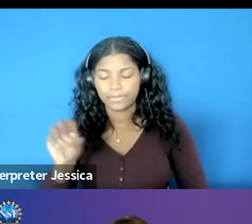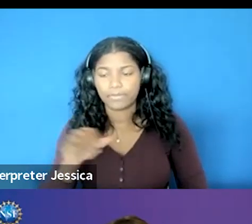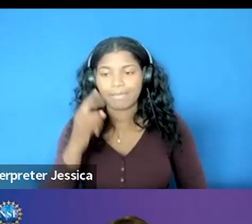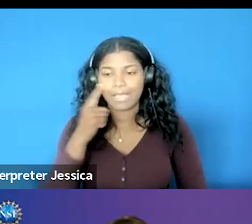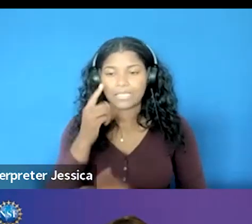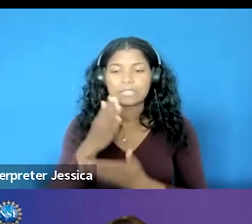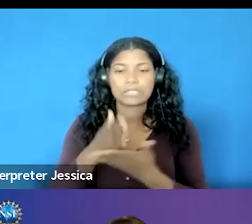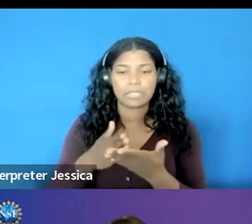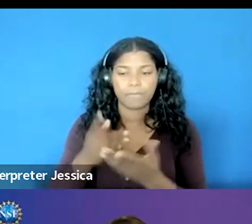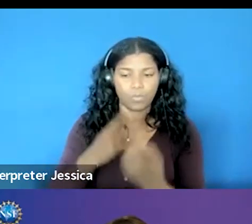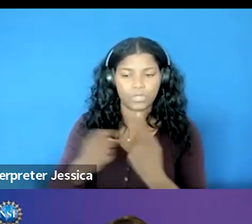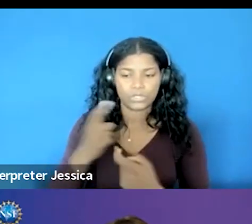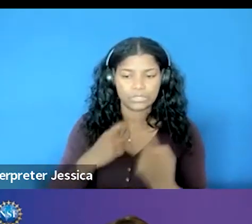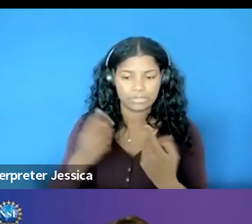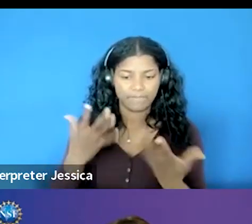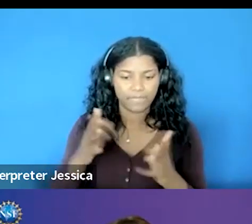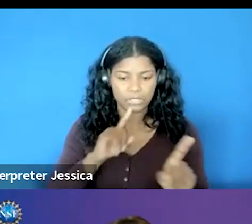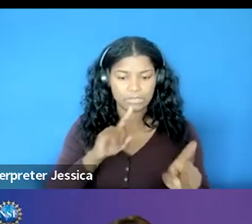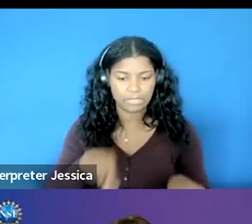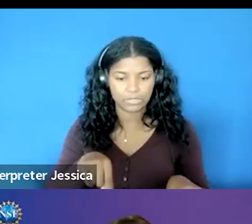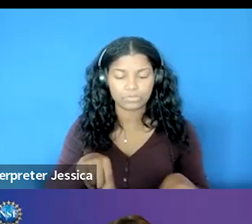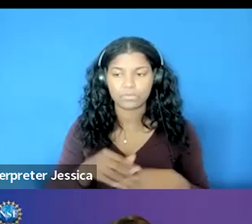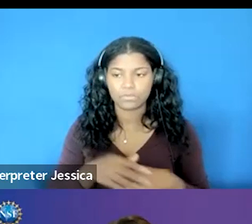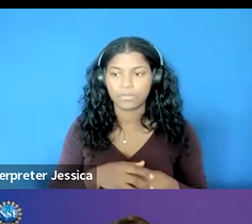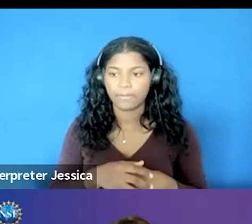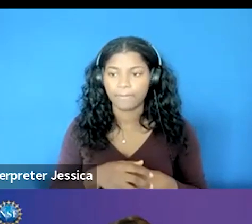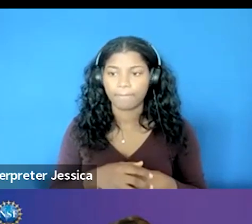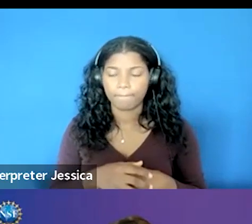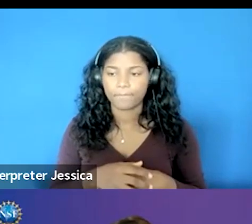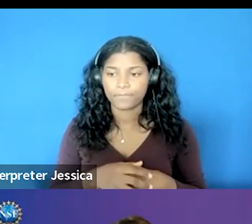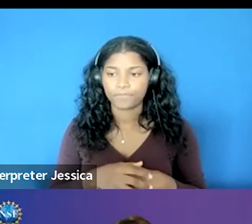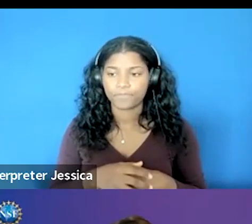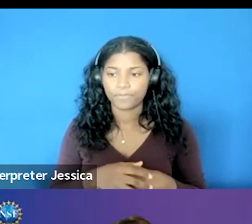that were answered already in the text of the Q&A that reference that program.